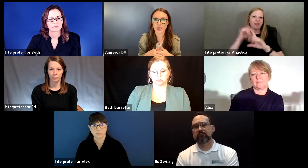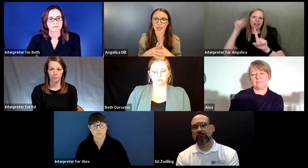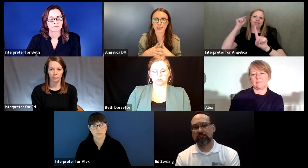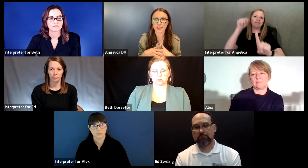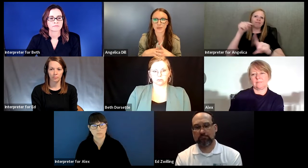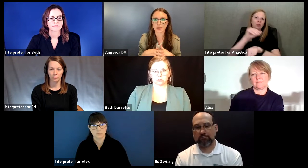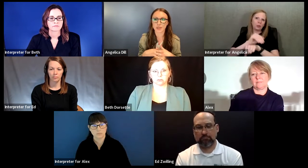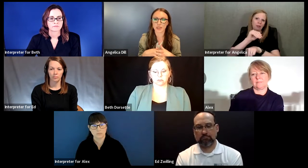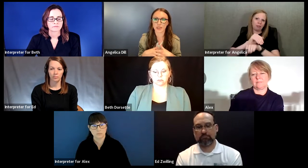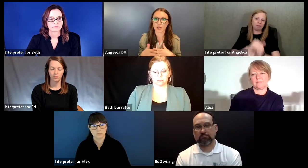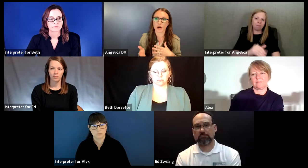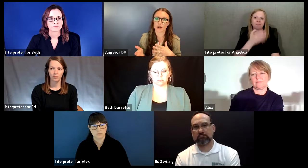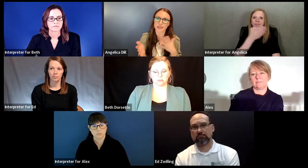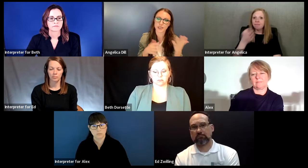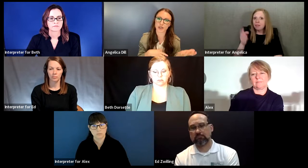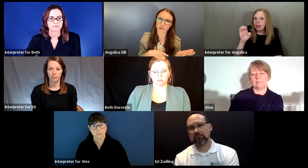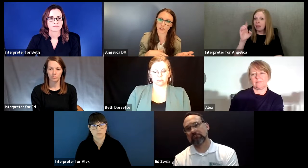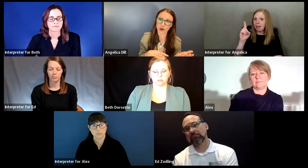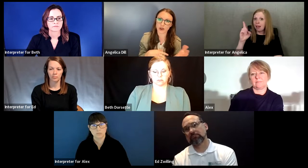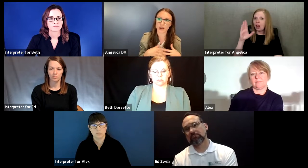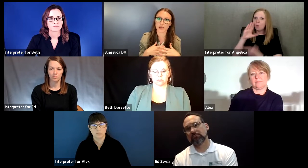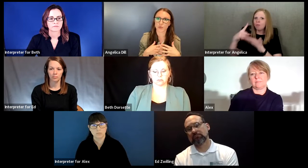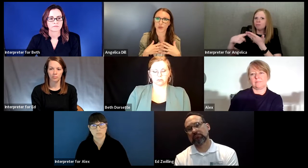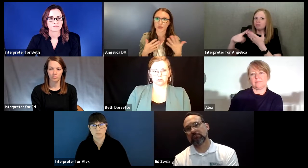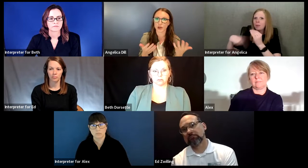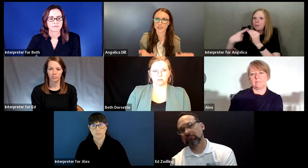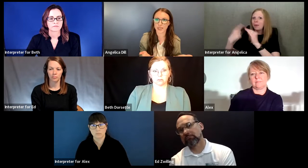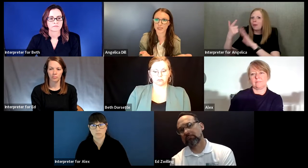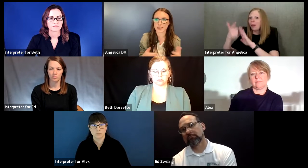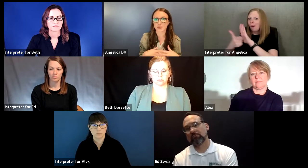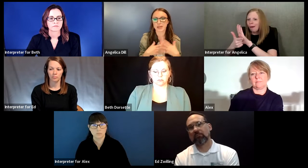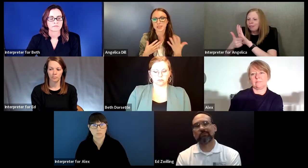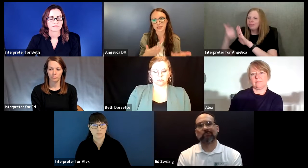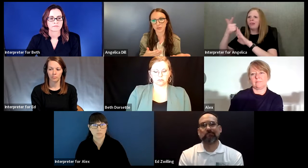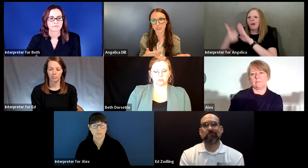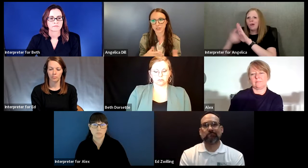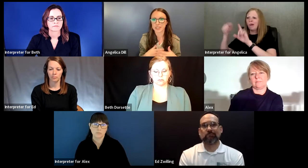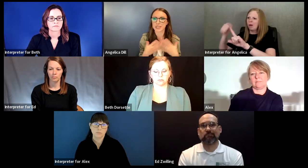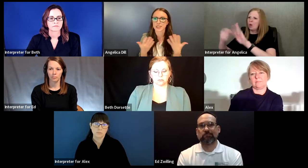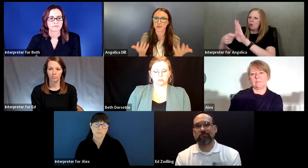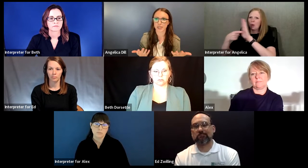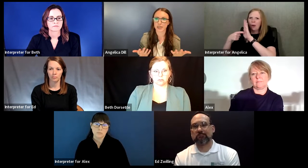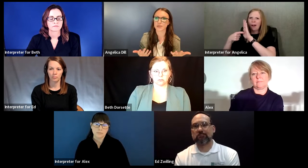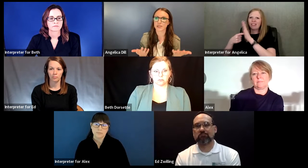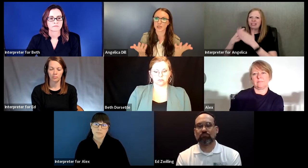And Ed is going to be speaking on the side of the law, what the law says. Sometimes it's a little restricting.